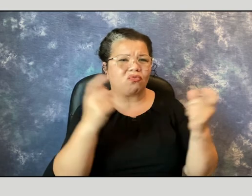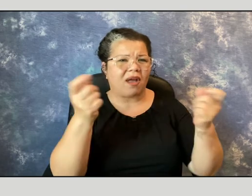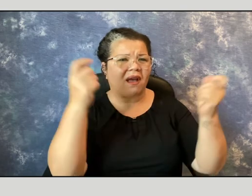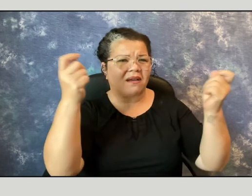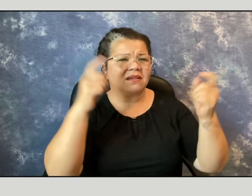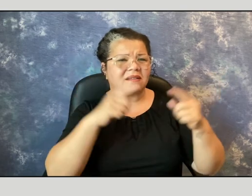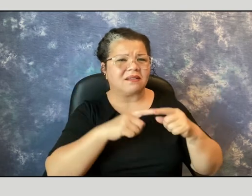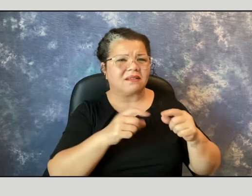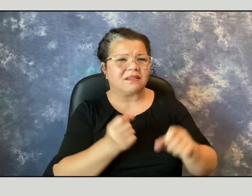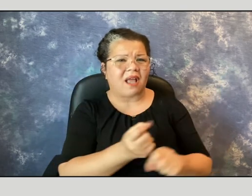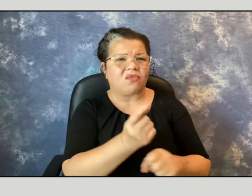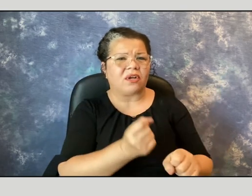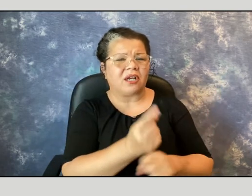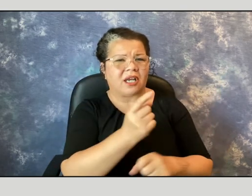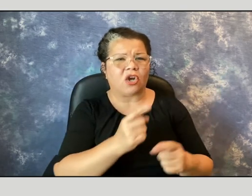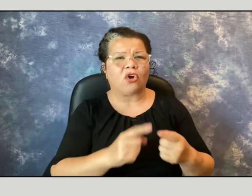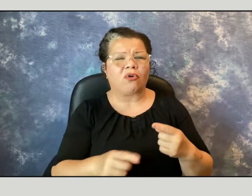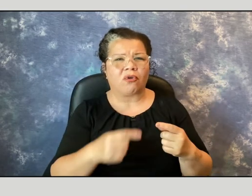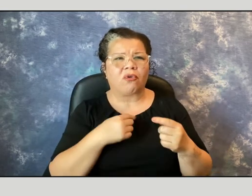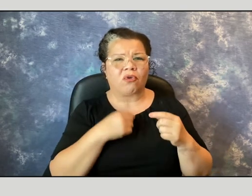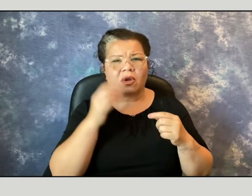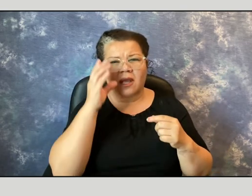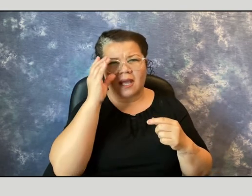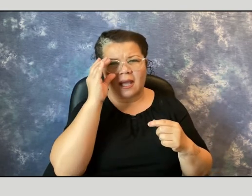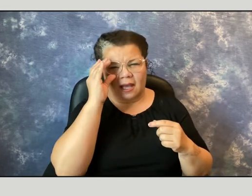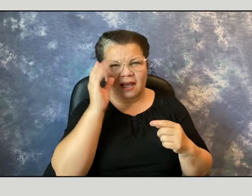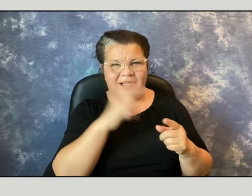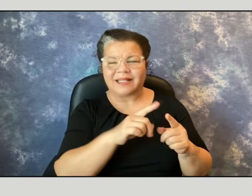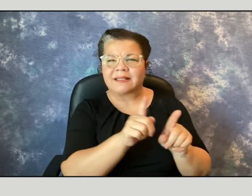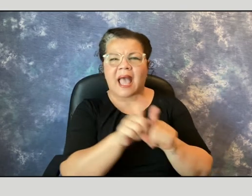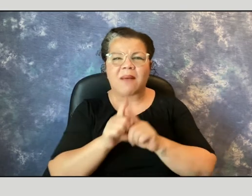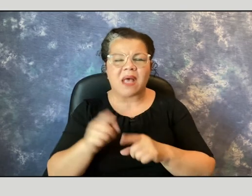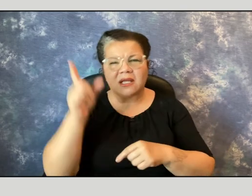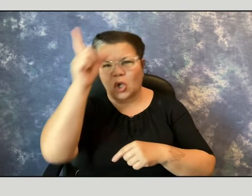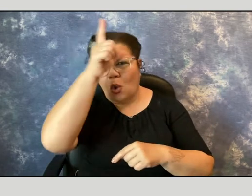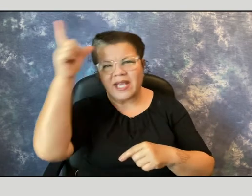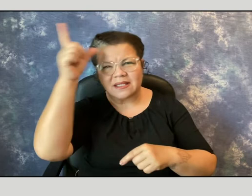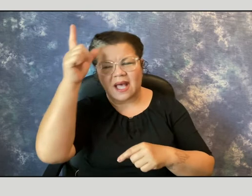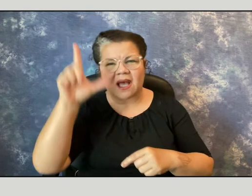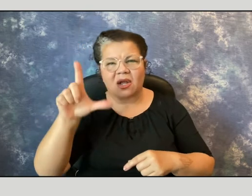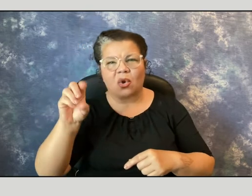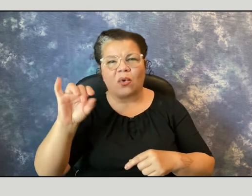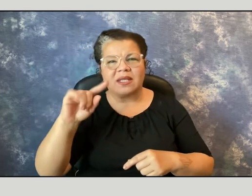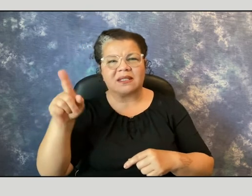that in Loiza, and we are always talking about that. Are we authentic